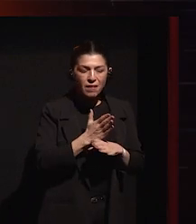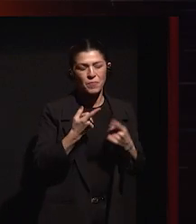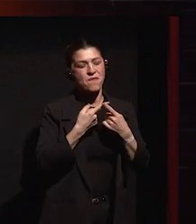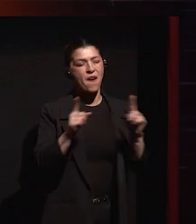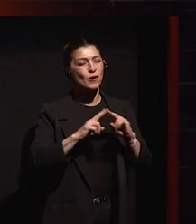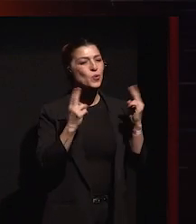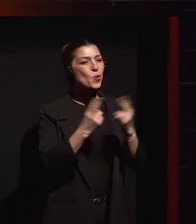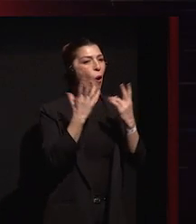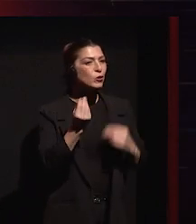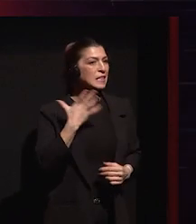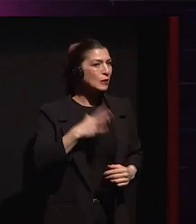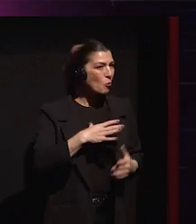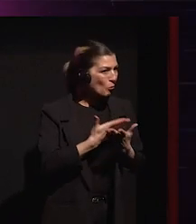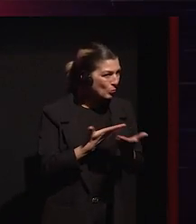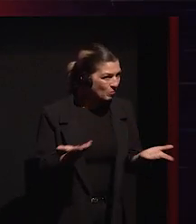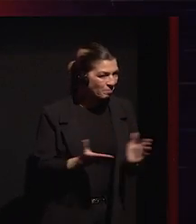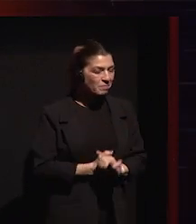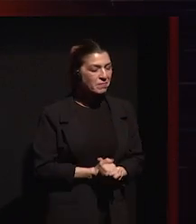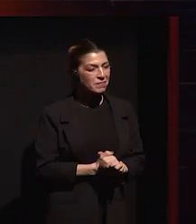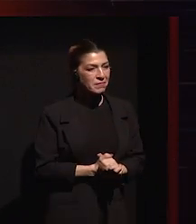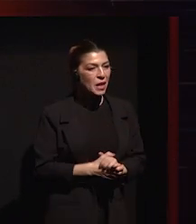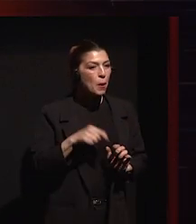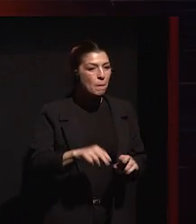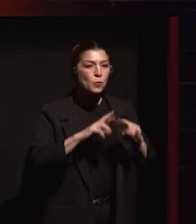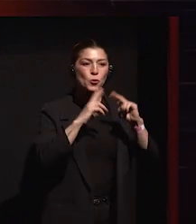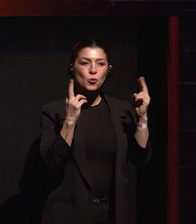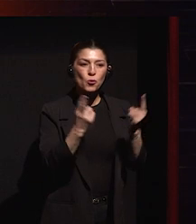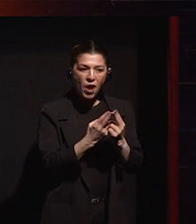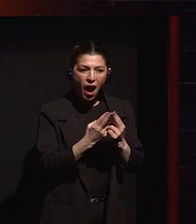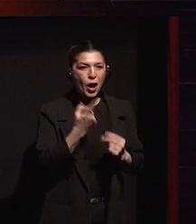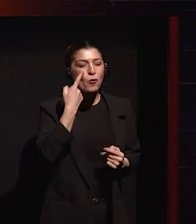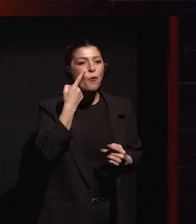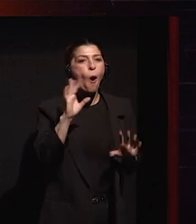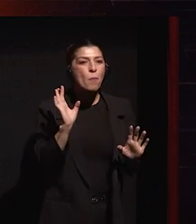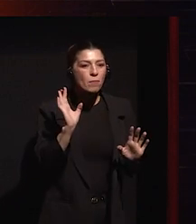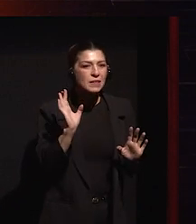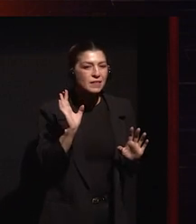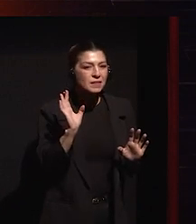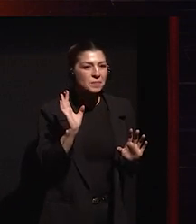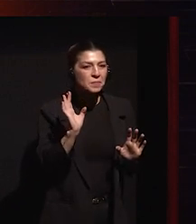And that world is something that we've never seen. I mean, it's a very strange thing